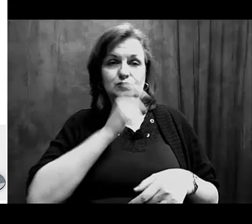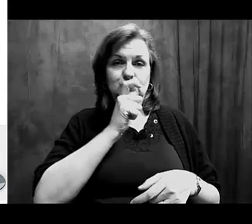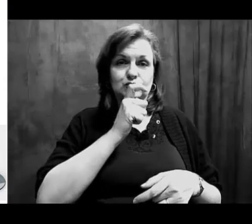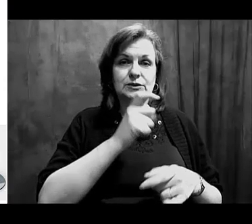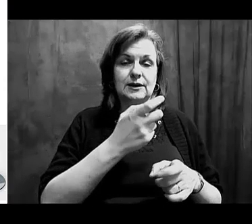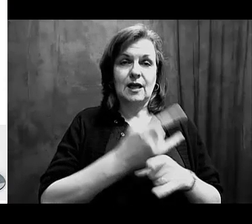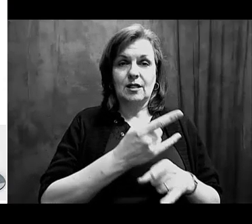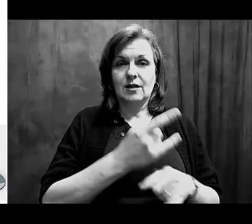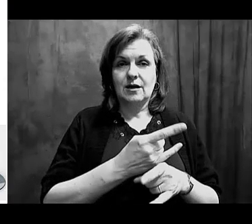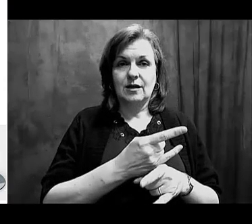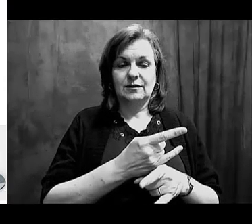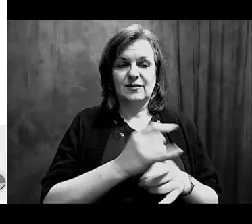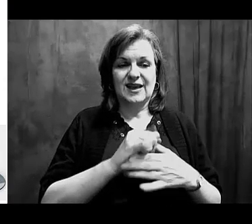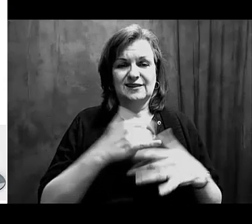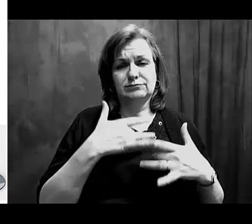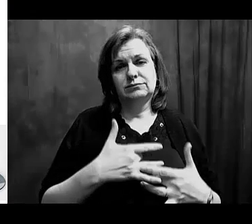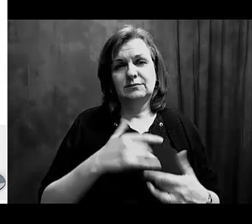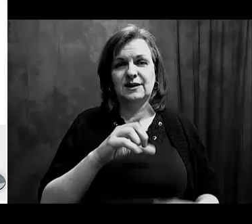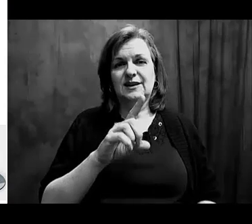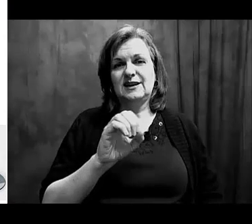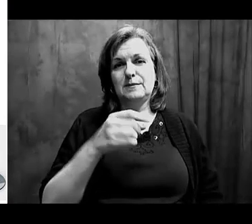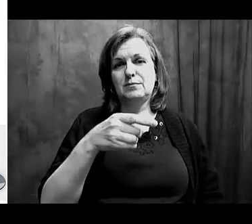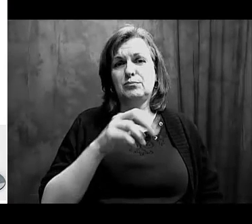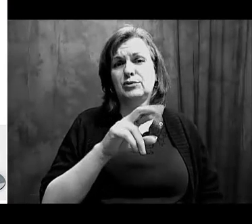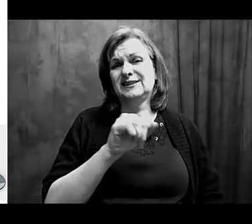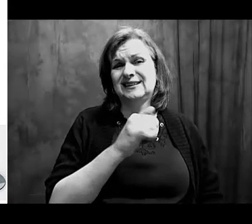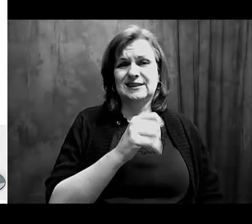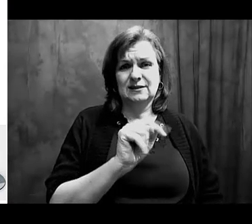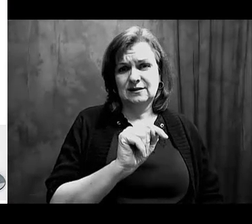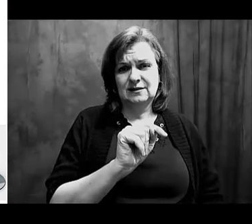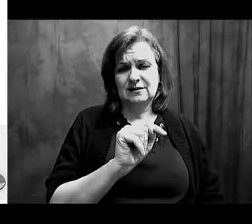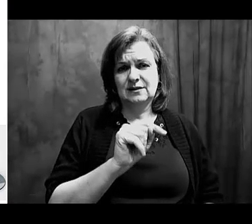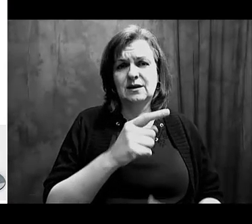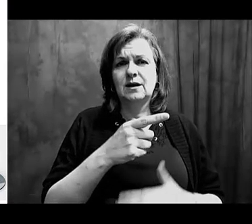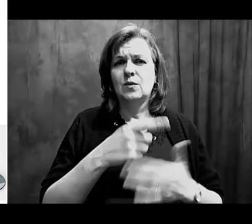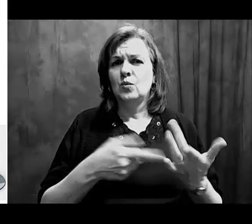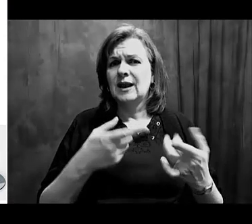as a depressant -- what's gonna happen your system??